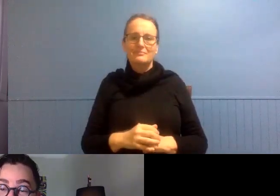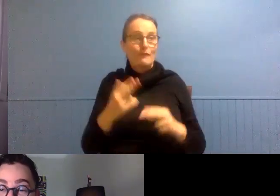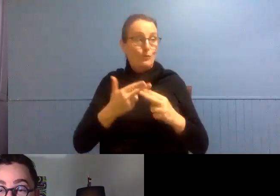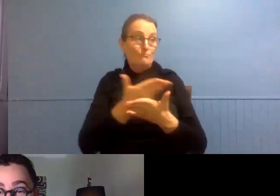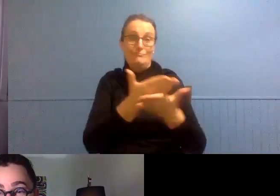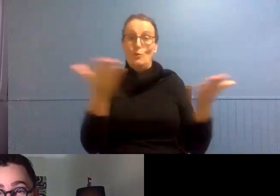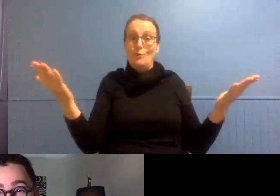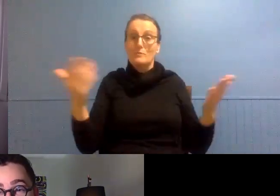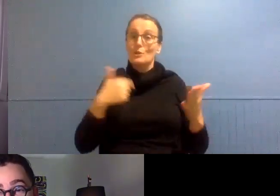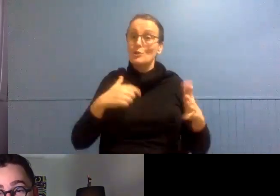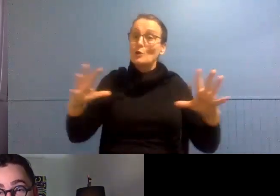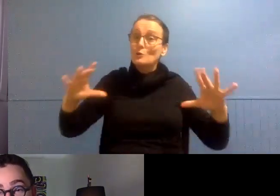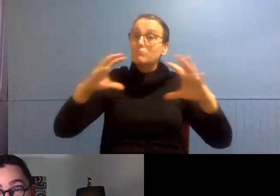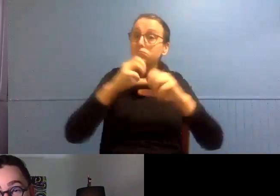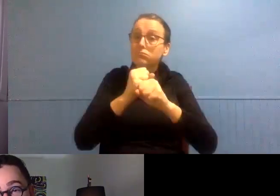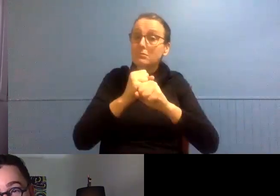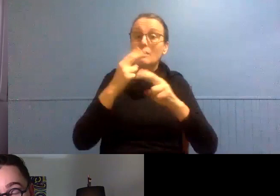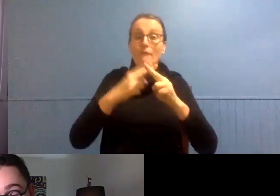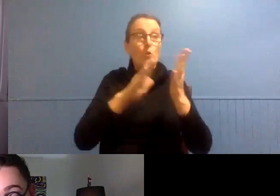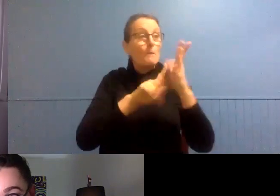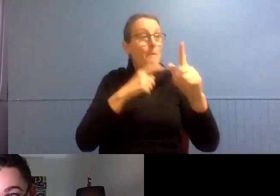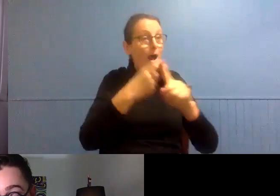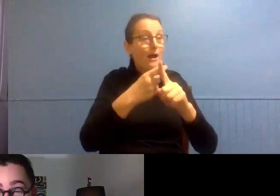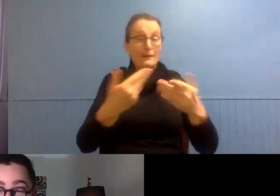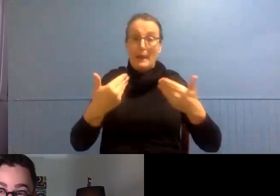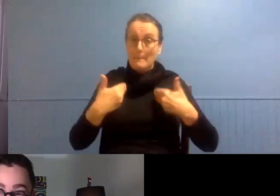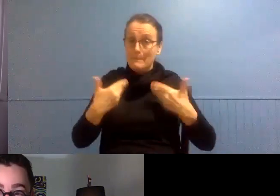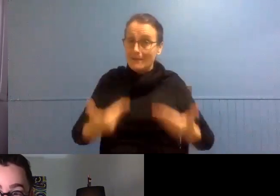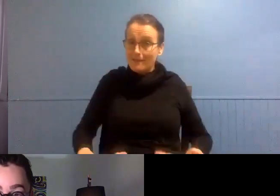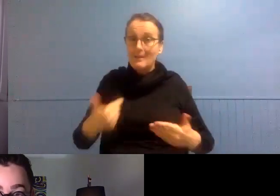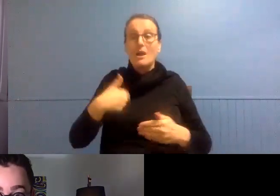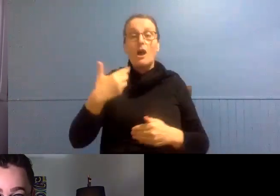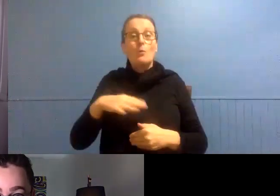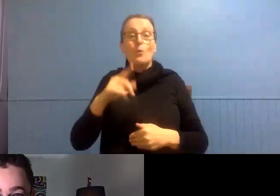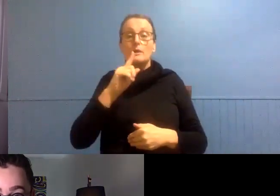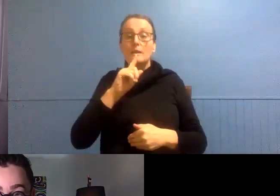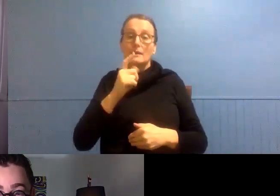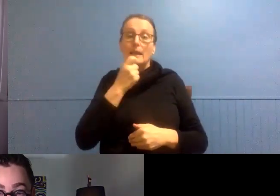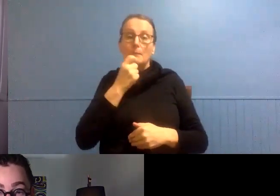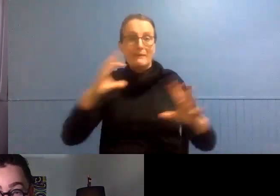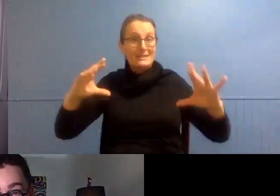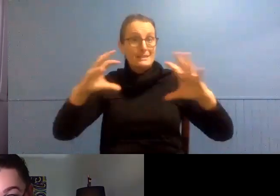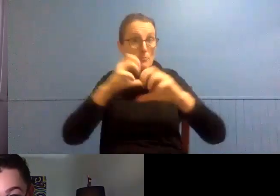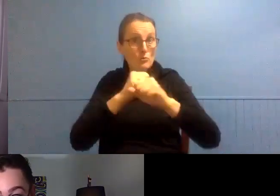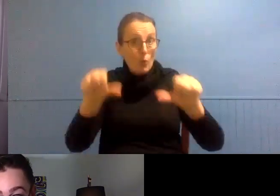In closing, on behalf of Mark and myself, I would like to do a bit of a Roundup, if that's already with